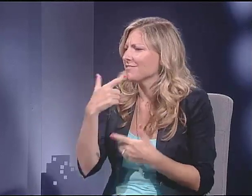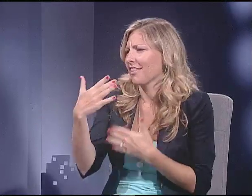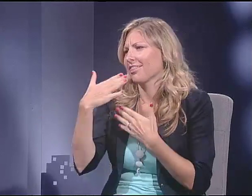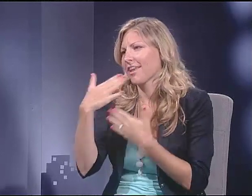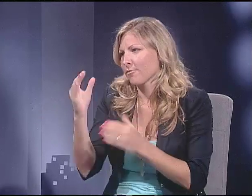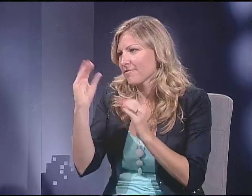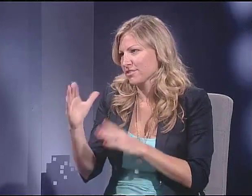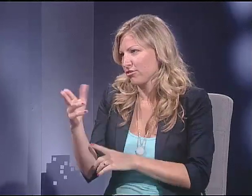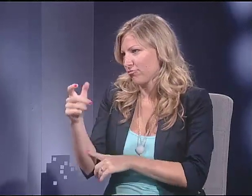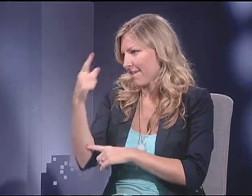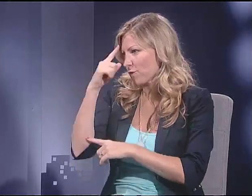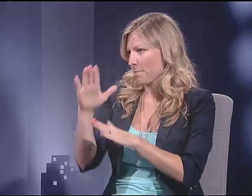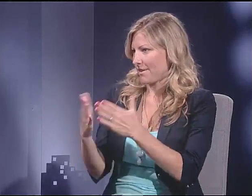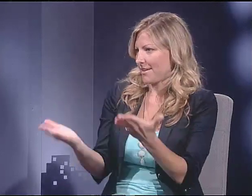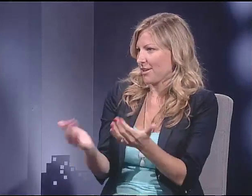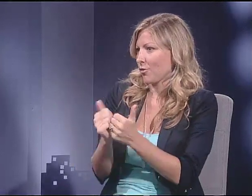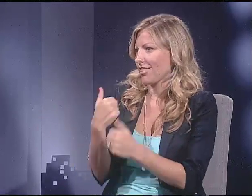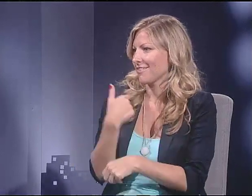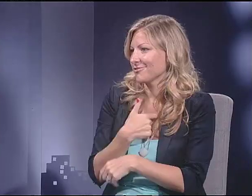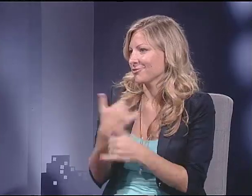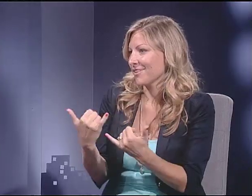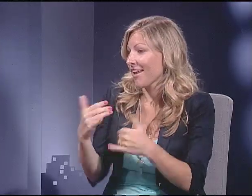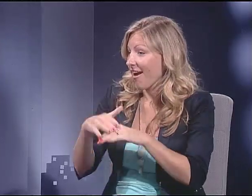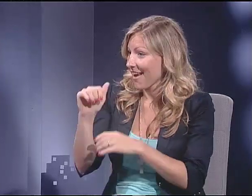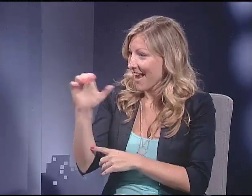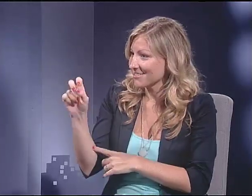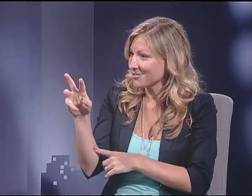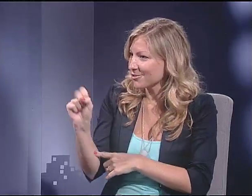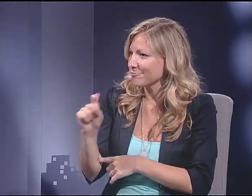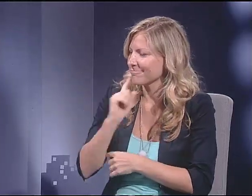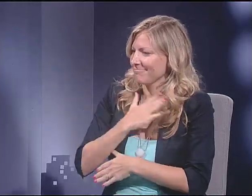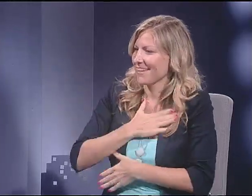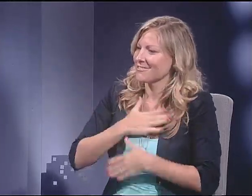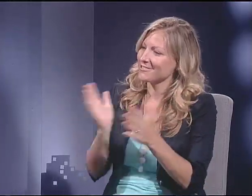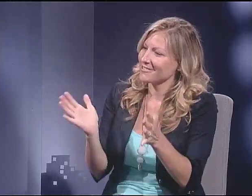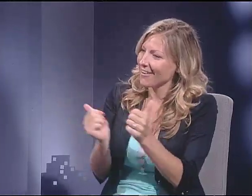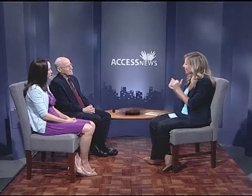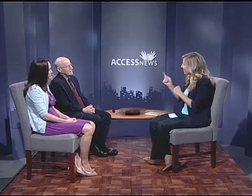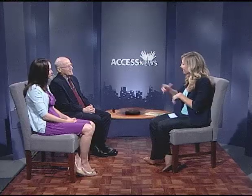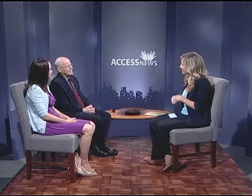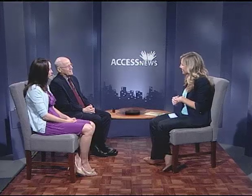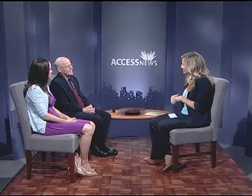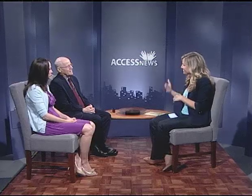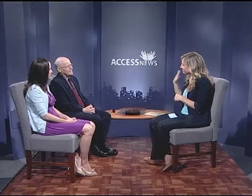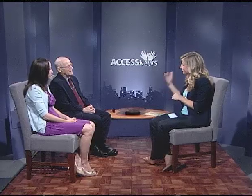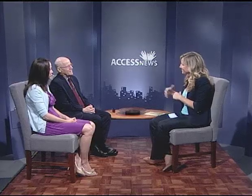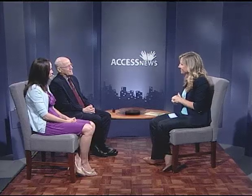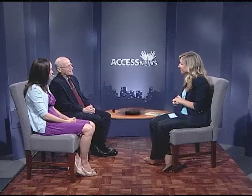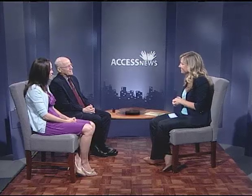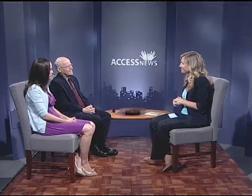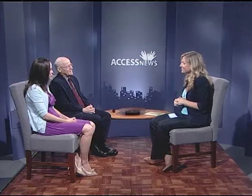I'd hate to see those things disappear. Thank you Professor Gregg for being with us today on ACCESS News, I really enjoyed chatting with you. Thank you.